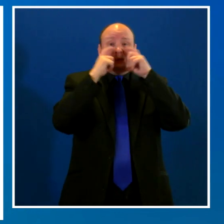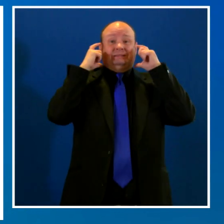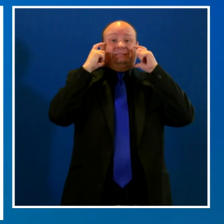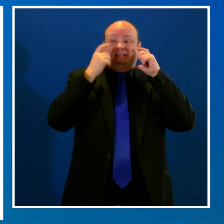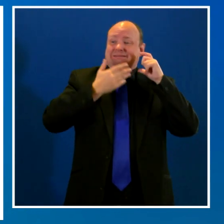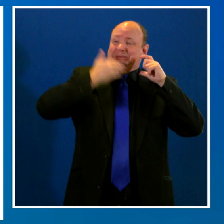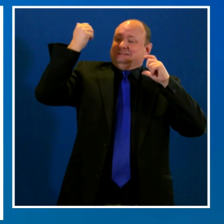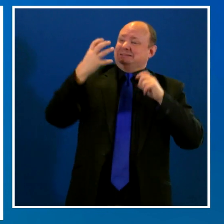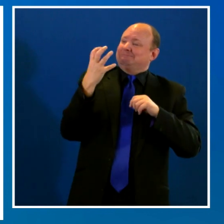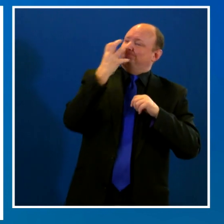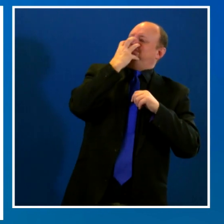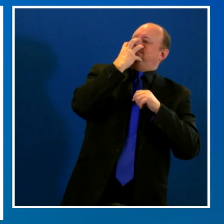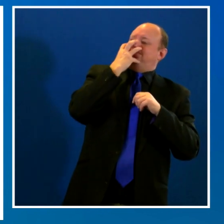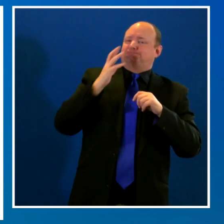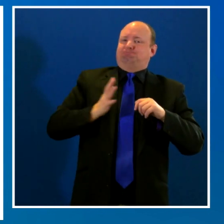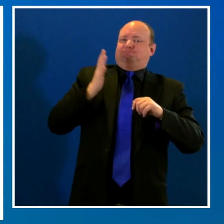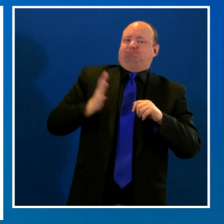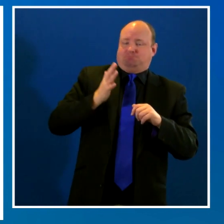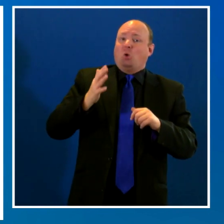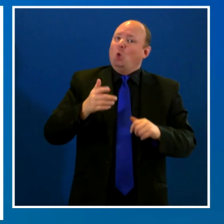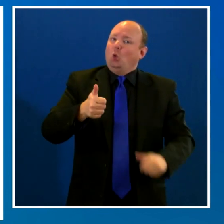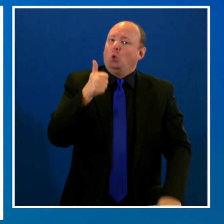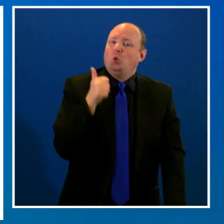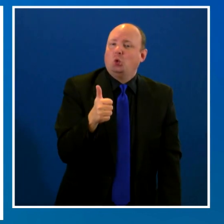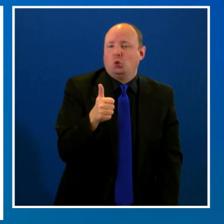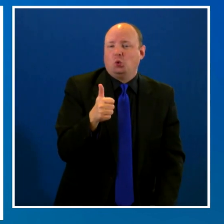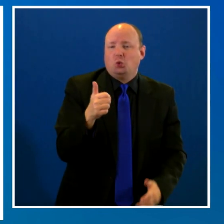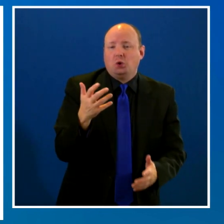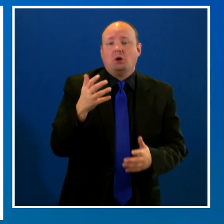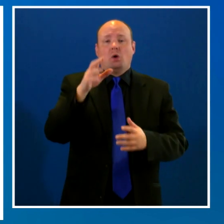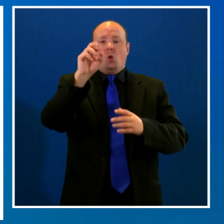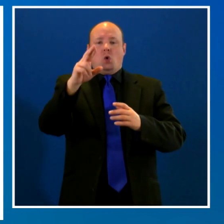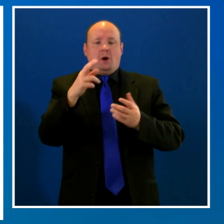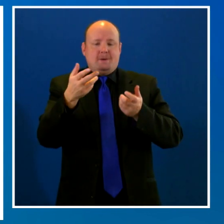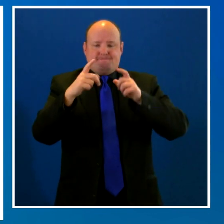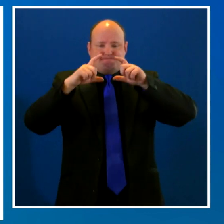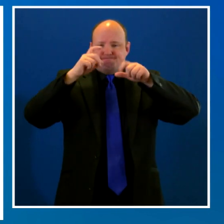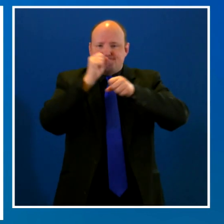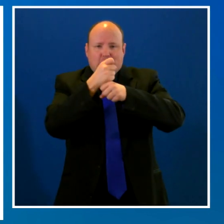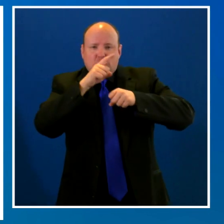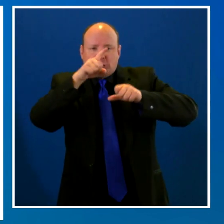To improve fit and increase protection with disposable and cloth masks.